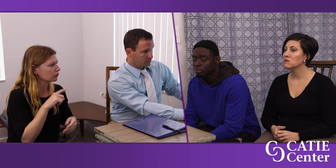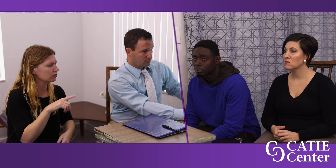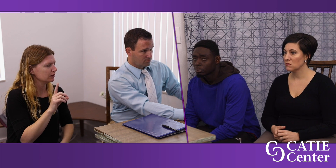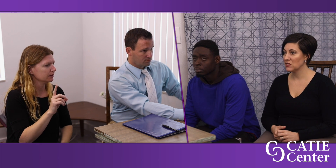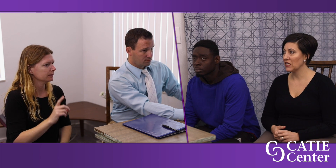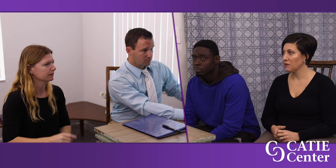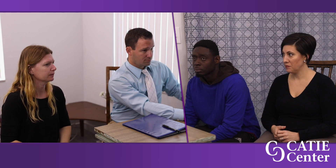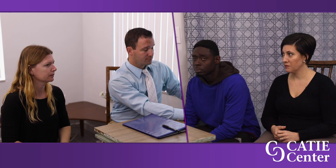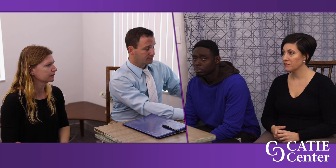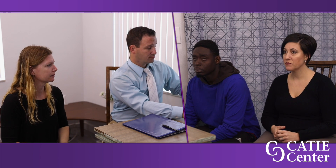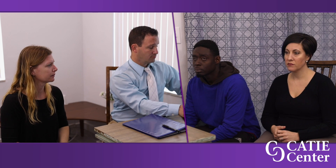D.